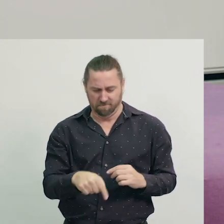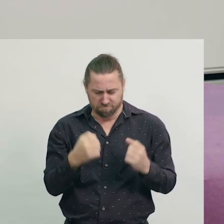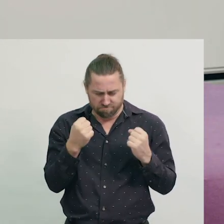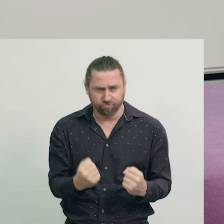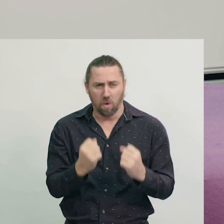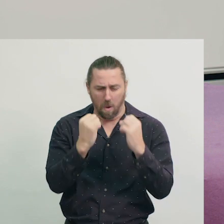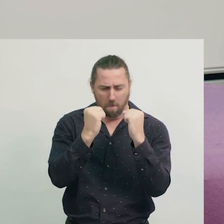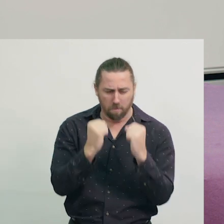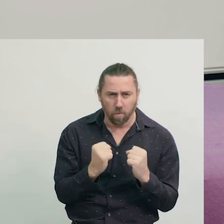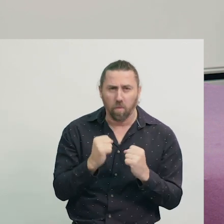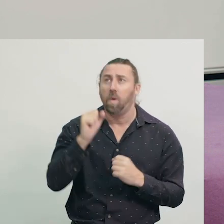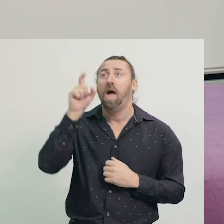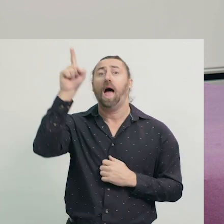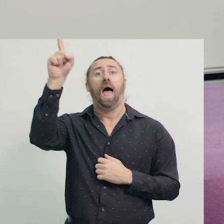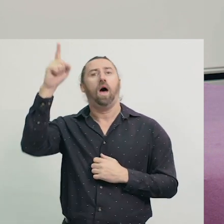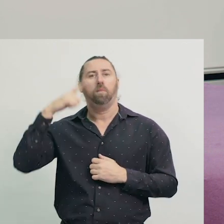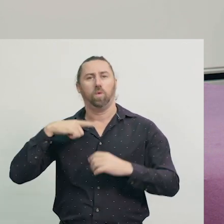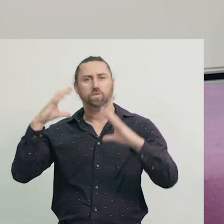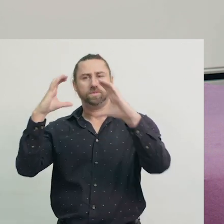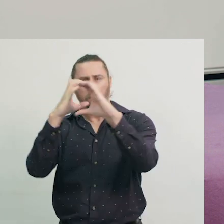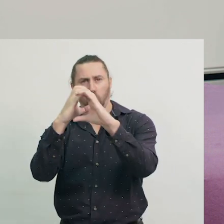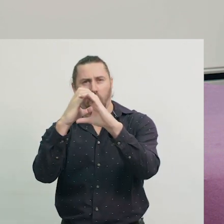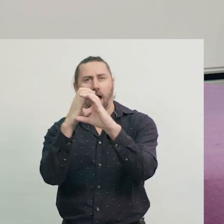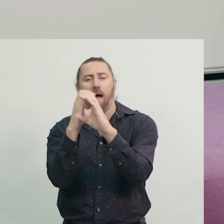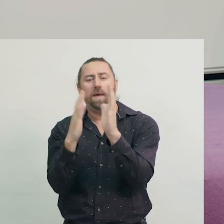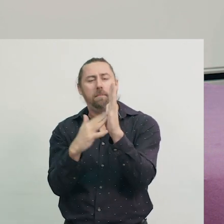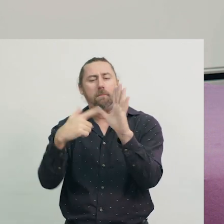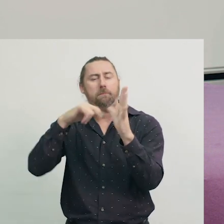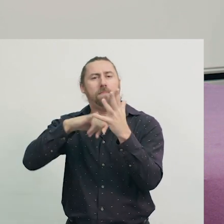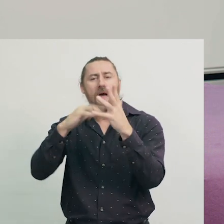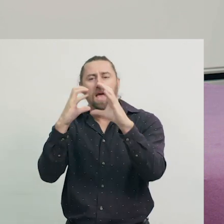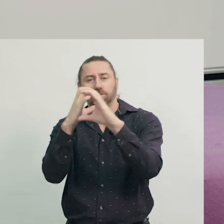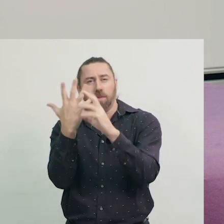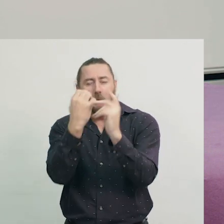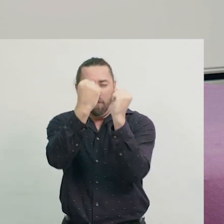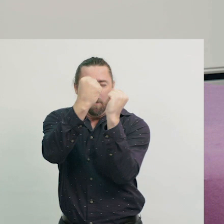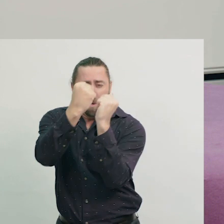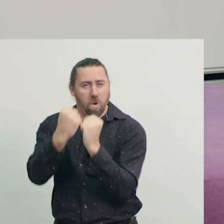It’s because the Moon is smaller, and has much less mass, so it pulls with less gravity.